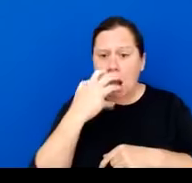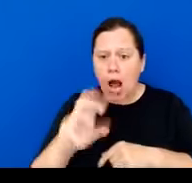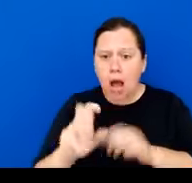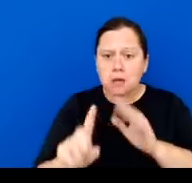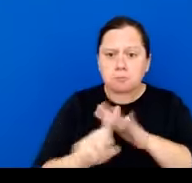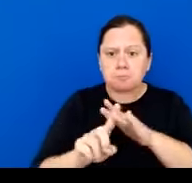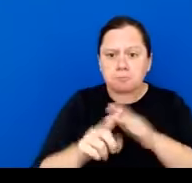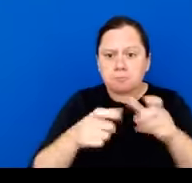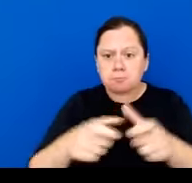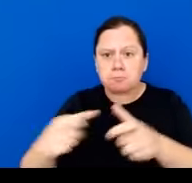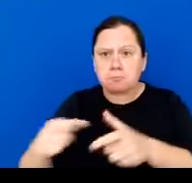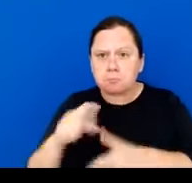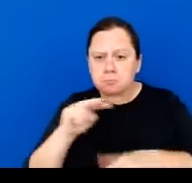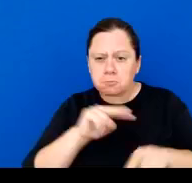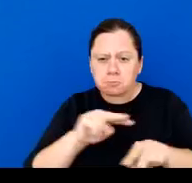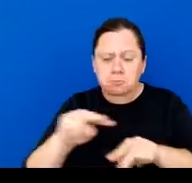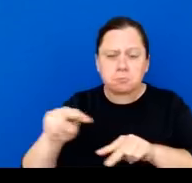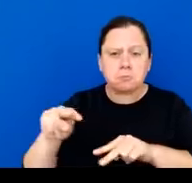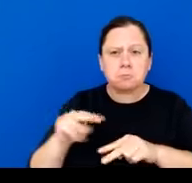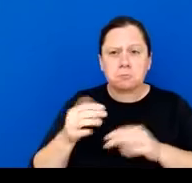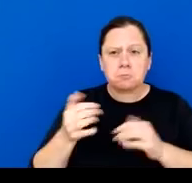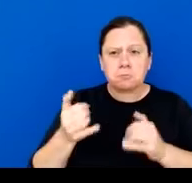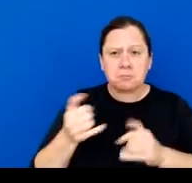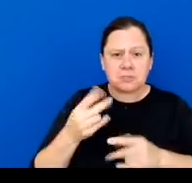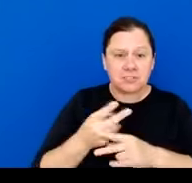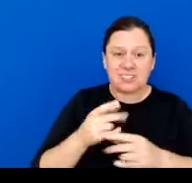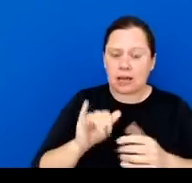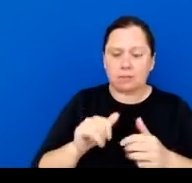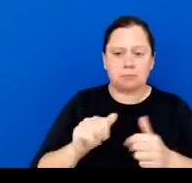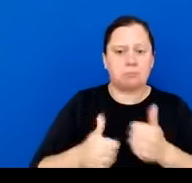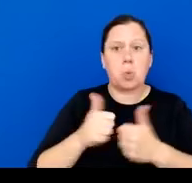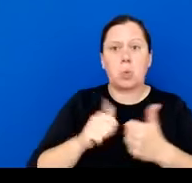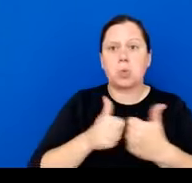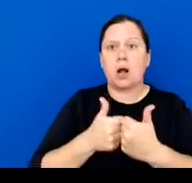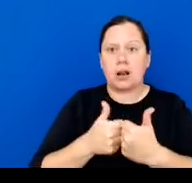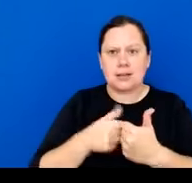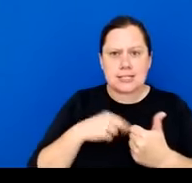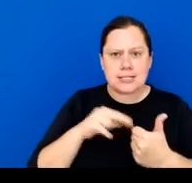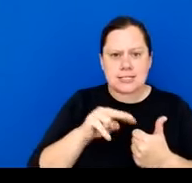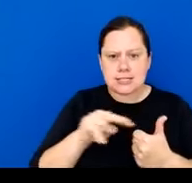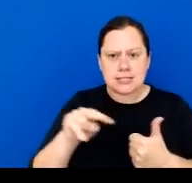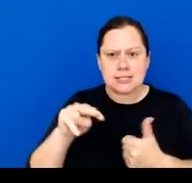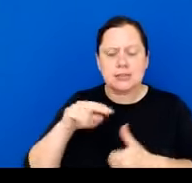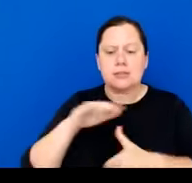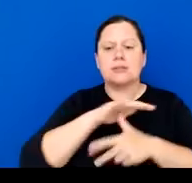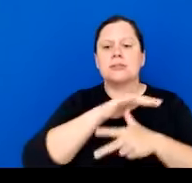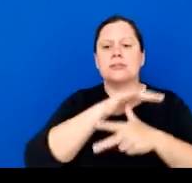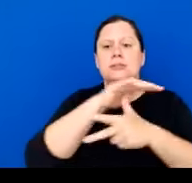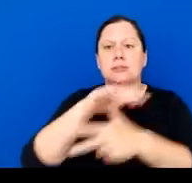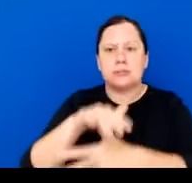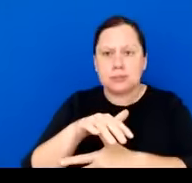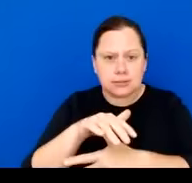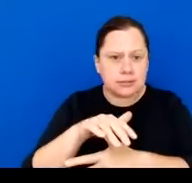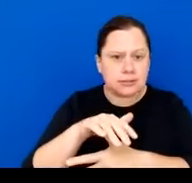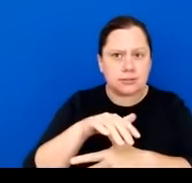if those are identified we'll use the the helicopters to be able to help us out keep those areas in check as we come